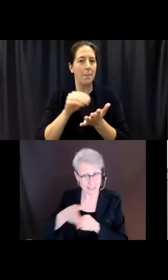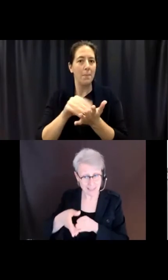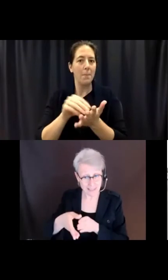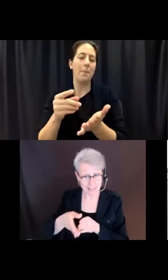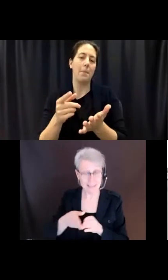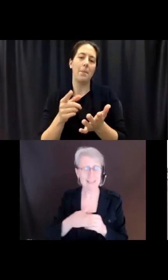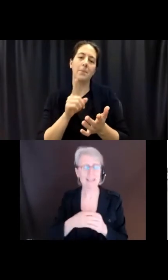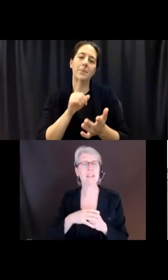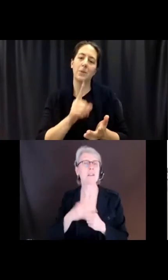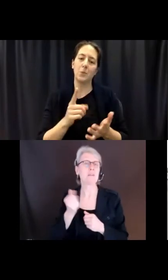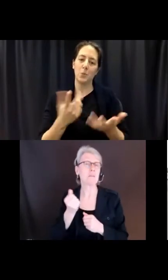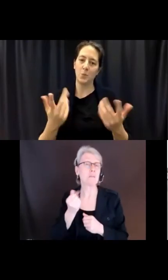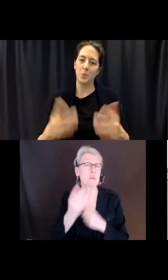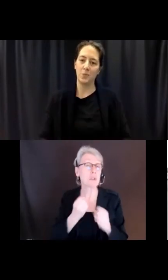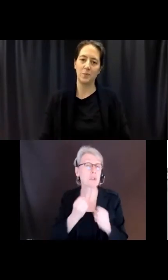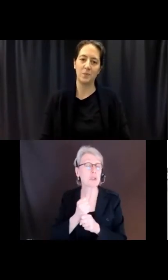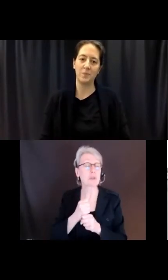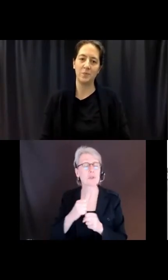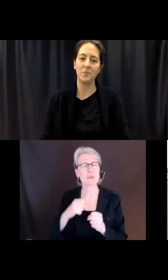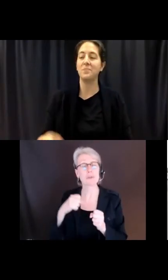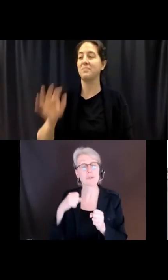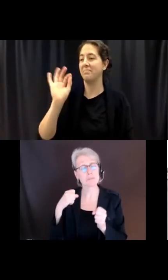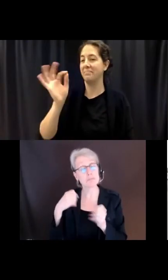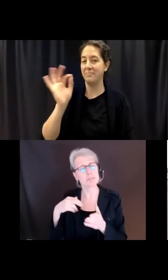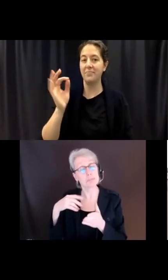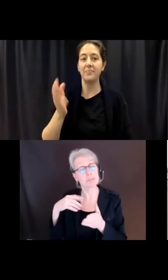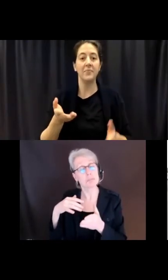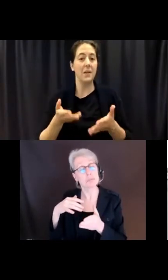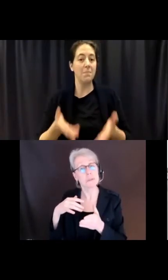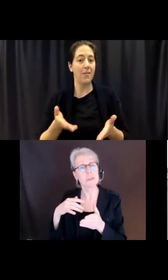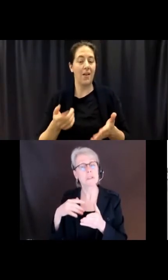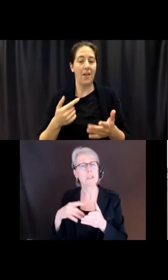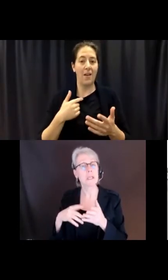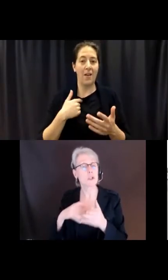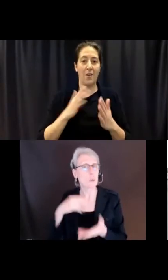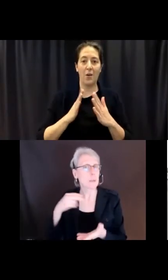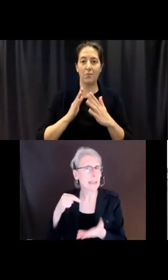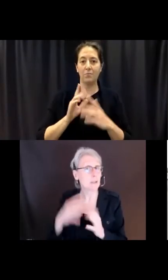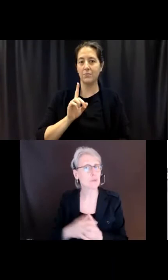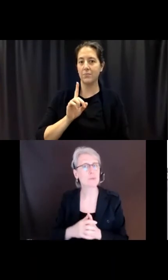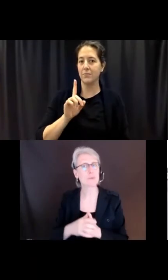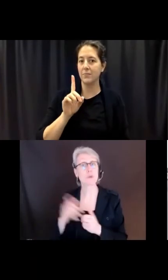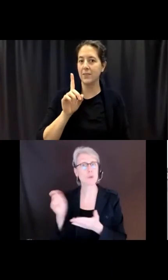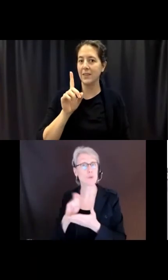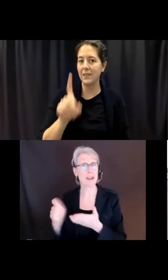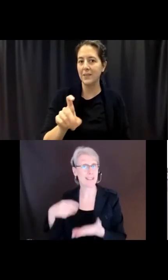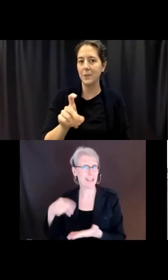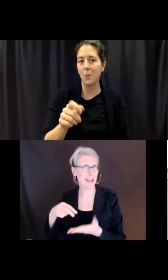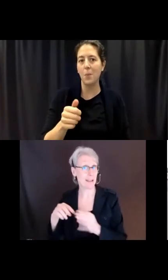WHEN YOU ARE A CHOREOGRAPHER, YES, WE CAN DO SO MUCH MORE. >> Luca: LET ME ASK YOU A